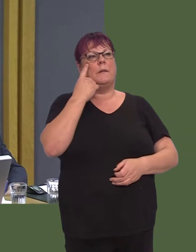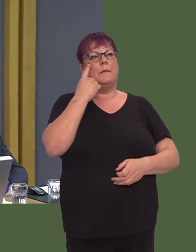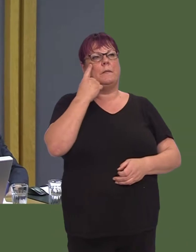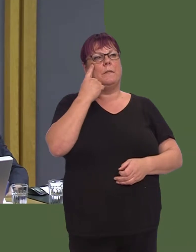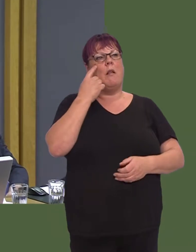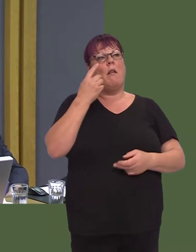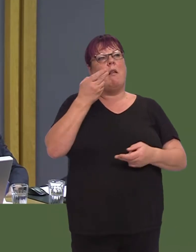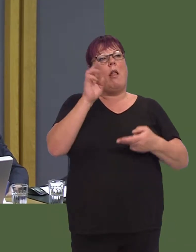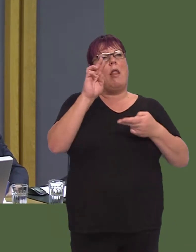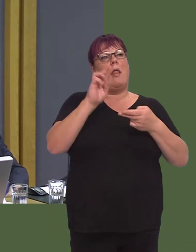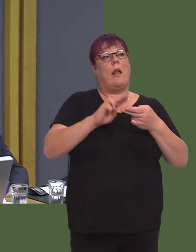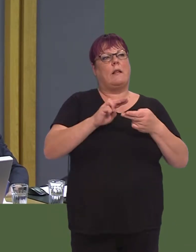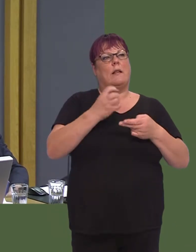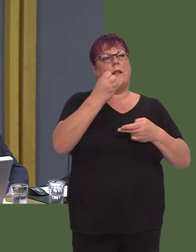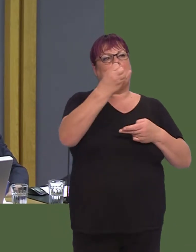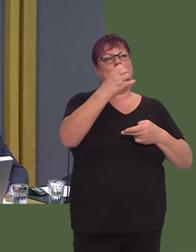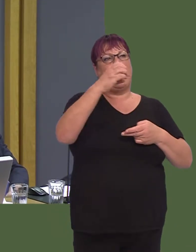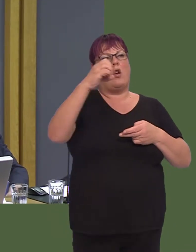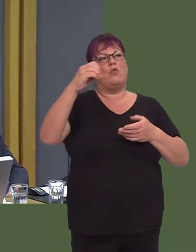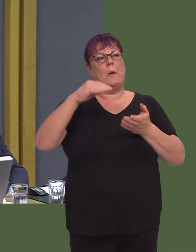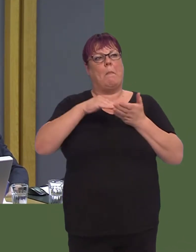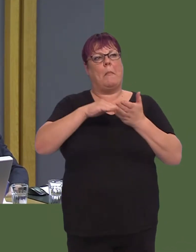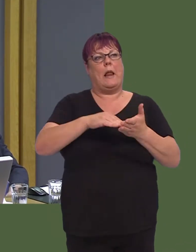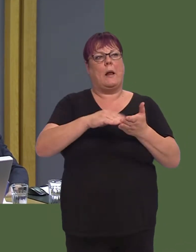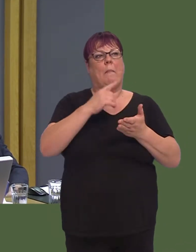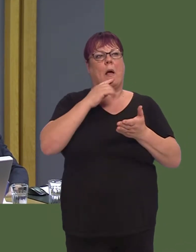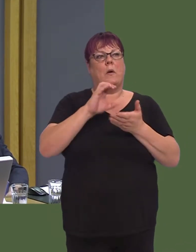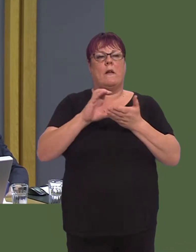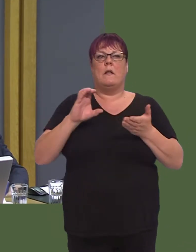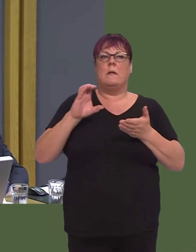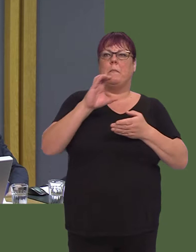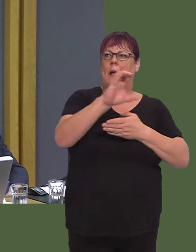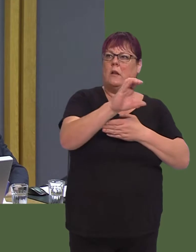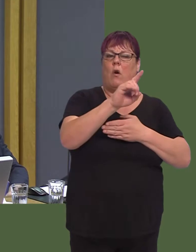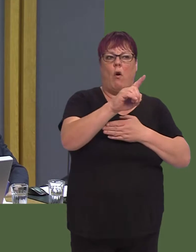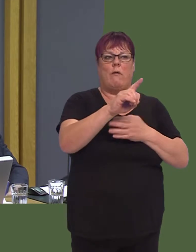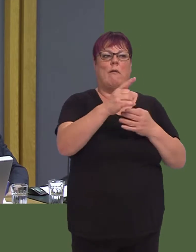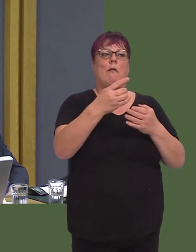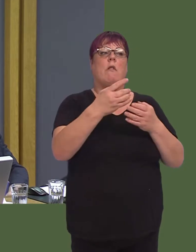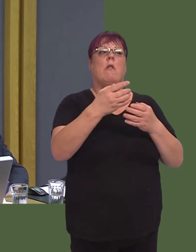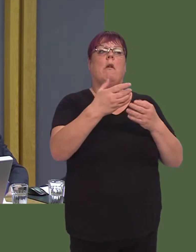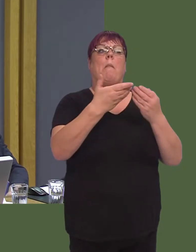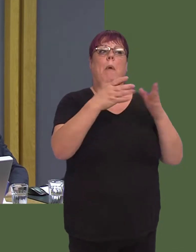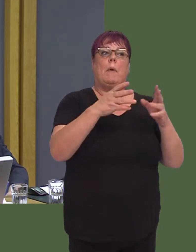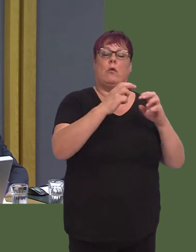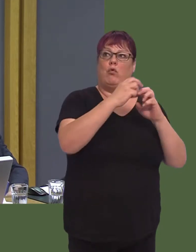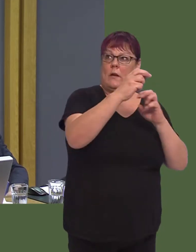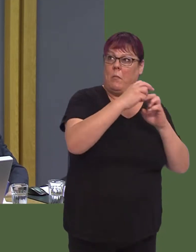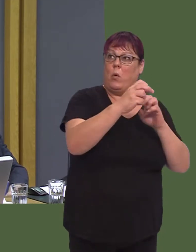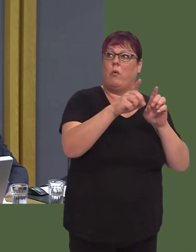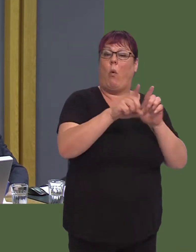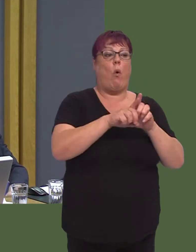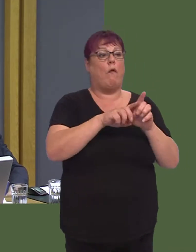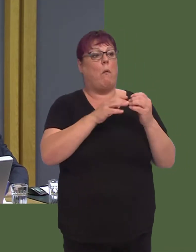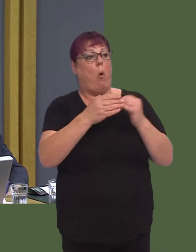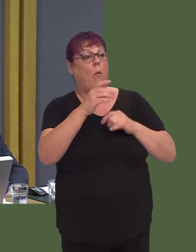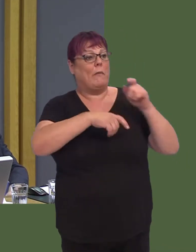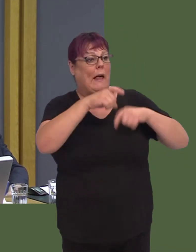sum of less than £600 million on public transport and active travel would actually resolve the